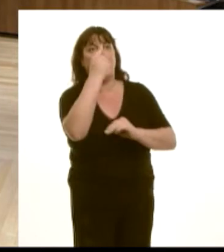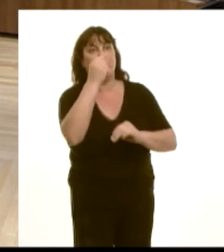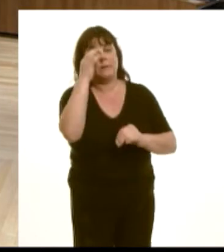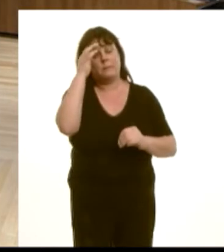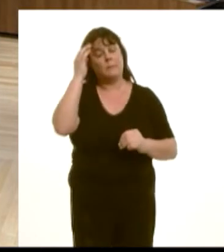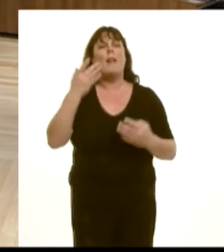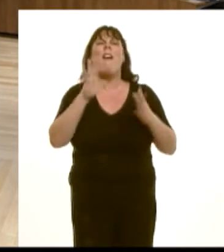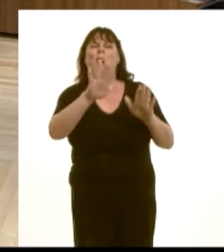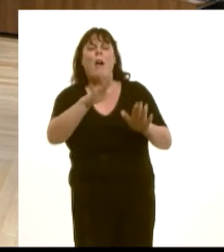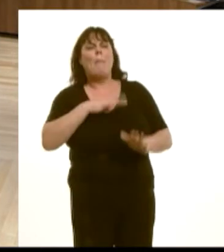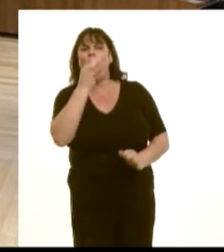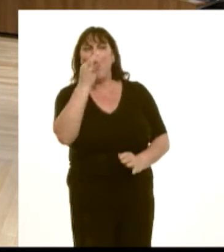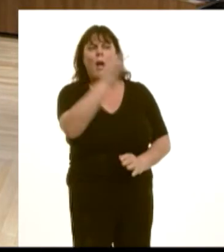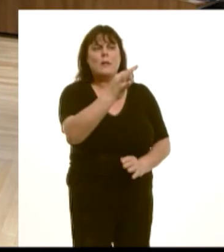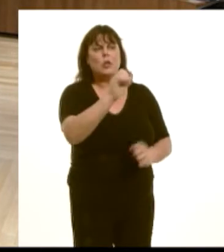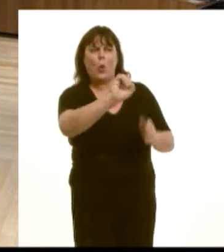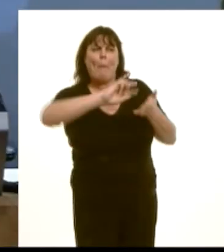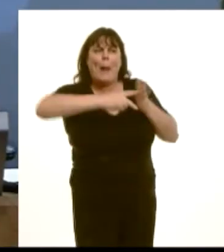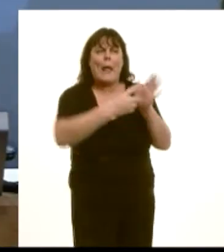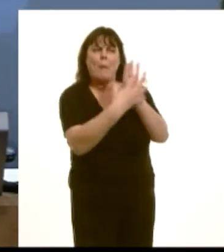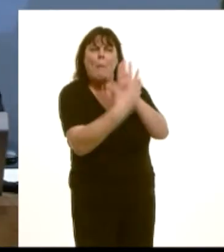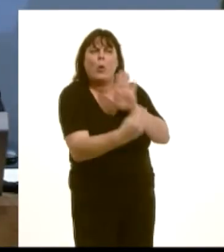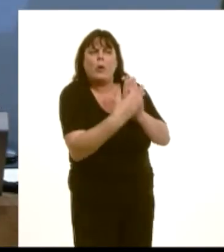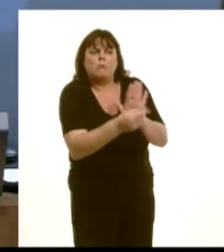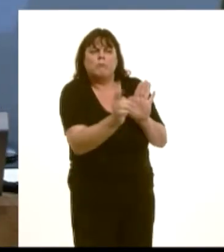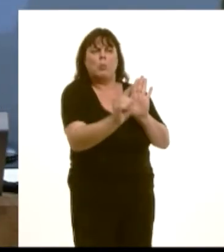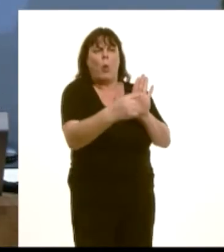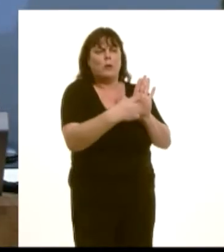what type of modelling has the Welsh Government undertaken to show the level of fares that